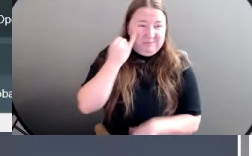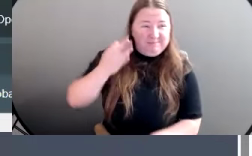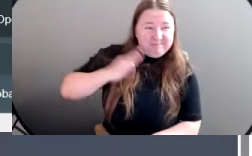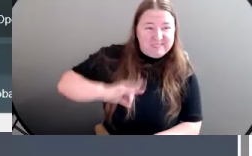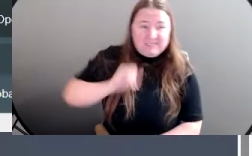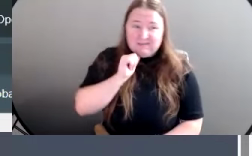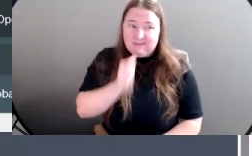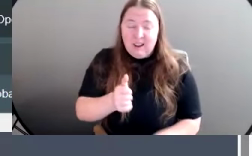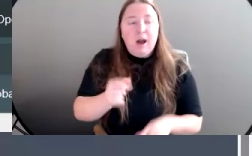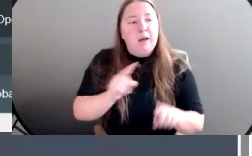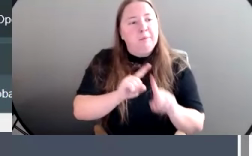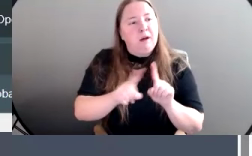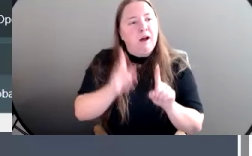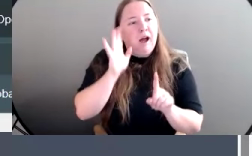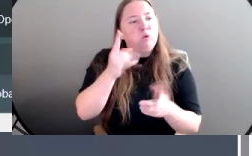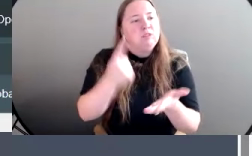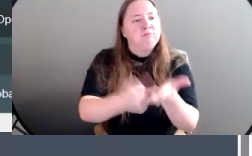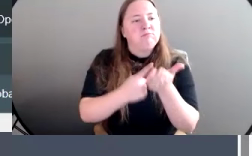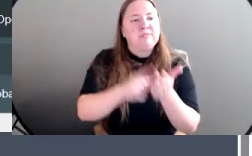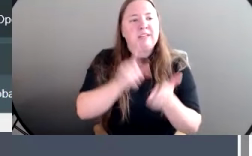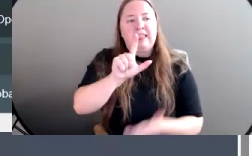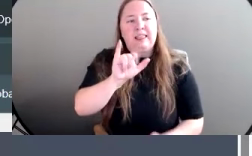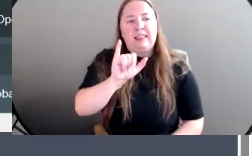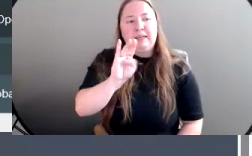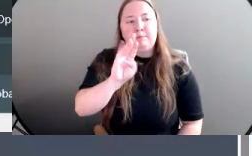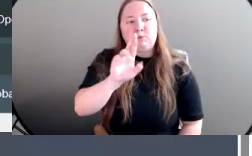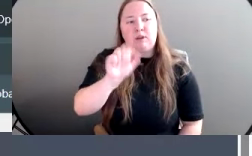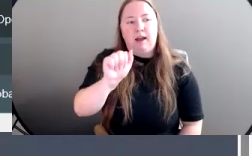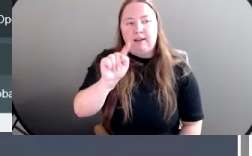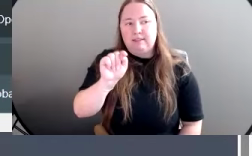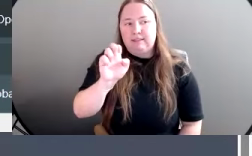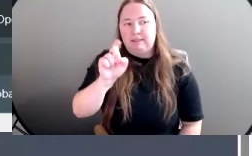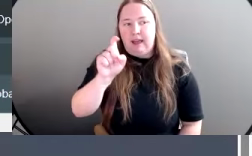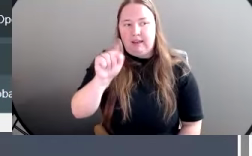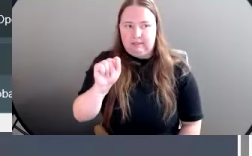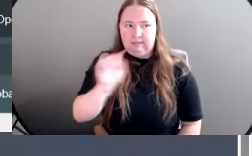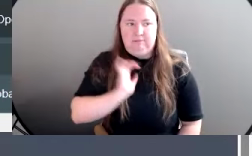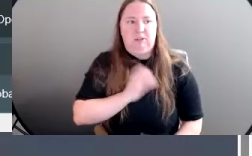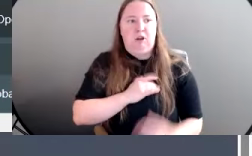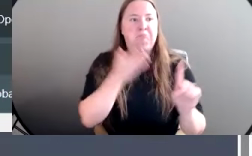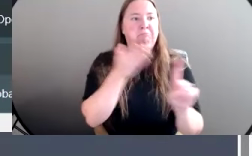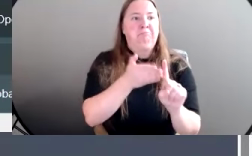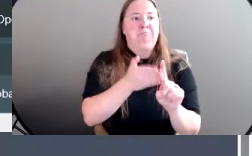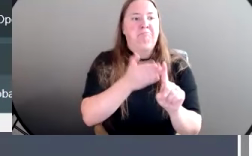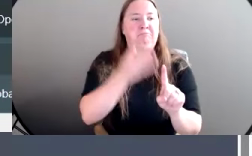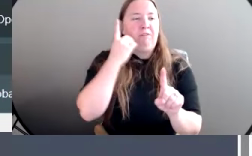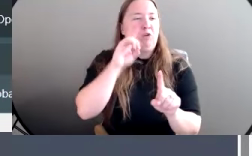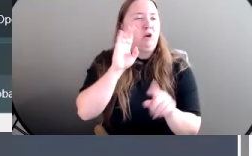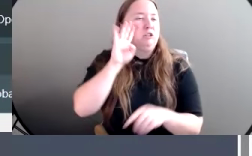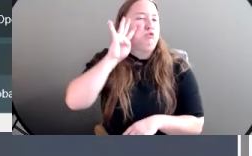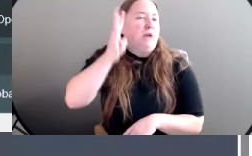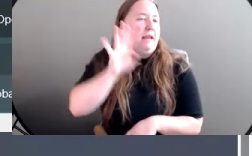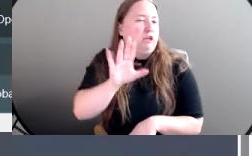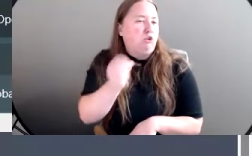But I will talk about LibreTexts, which is, sort of our go to as far as creating your own OER,